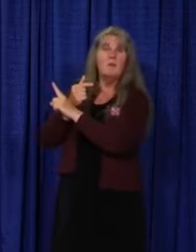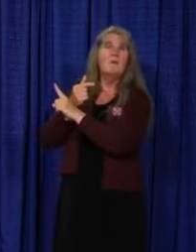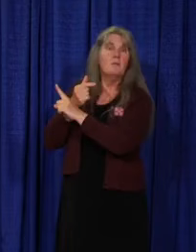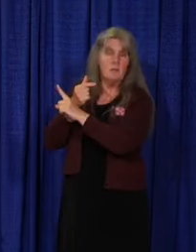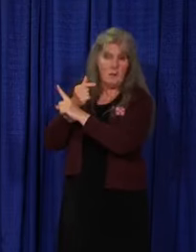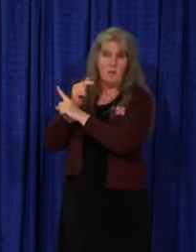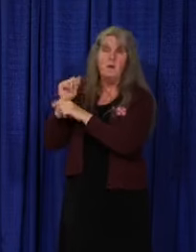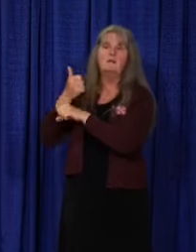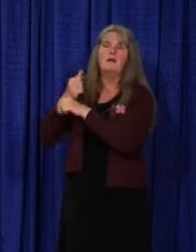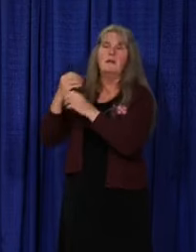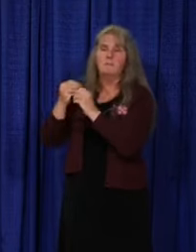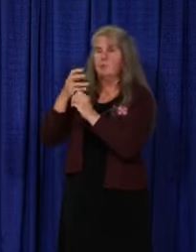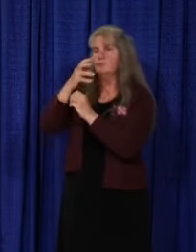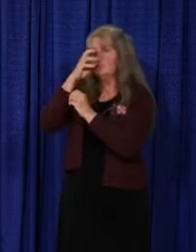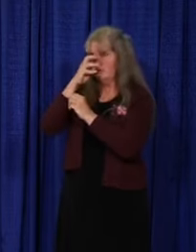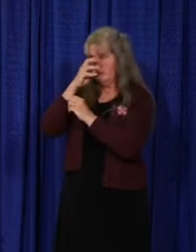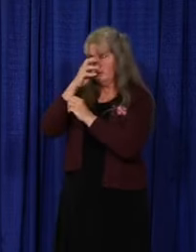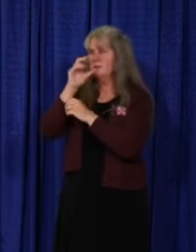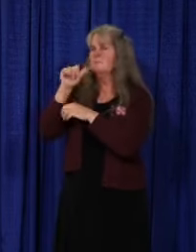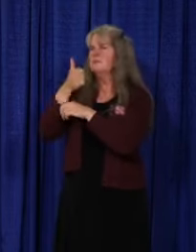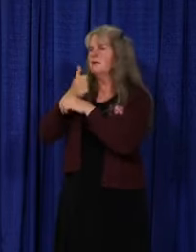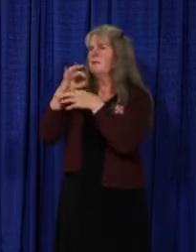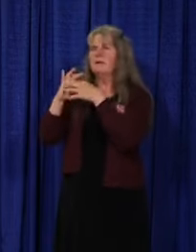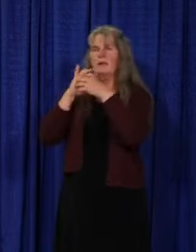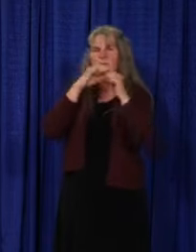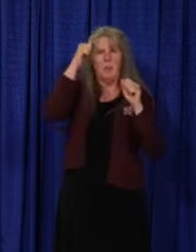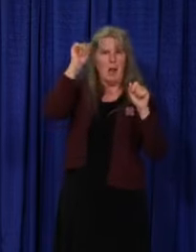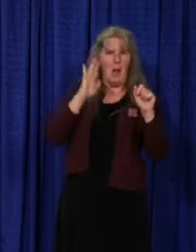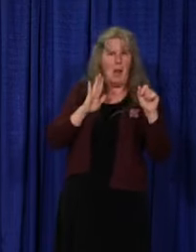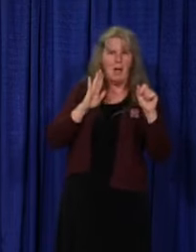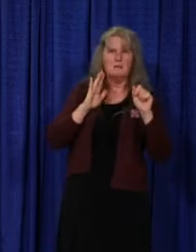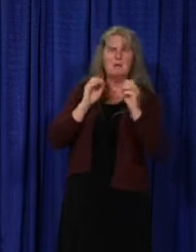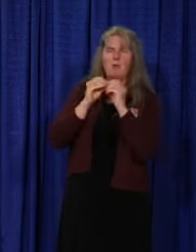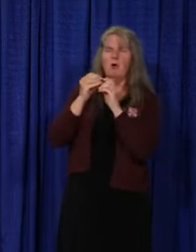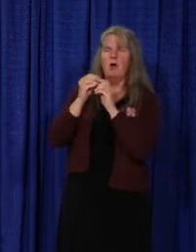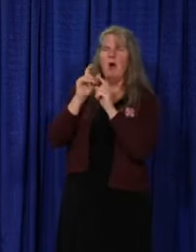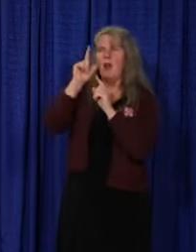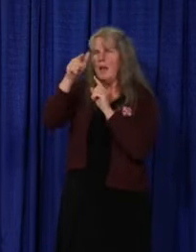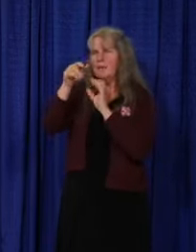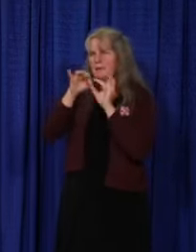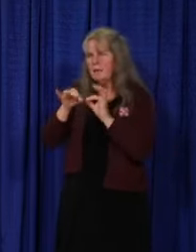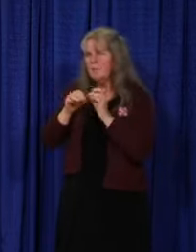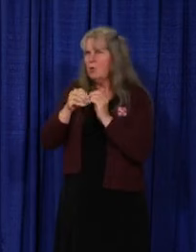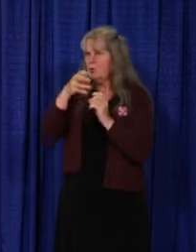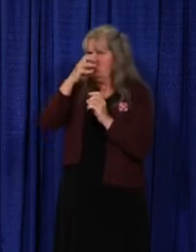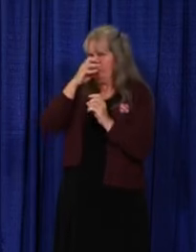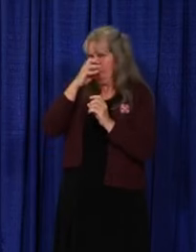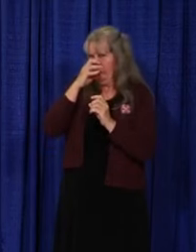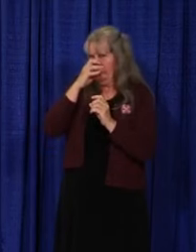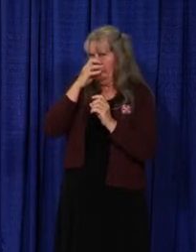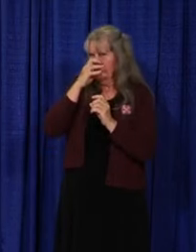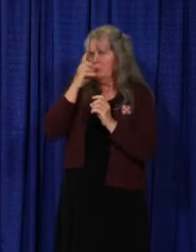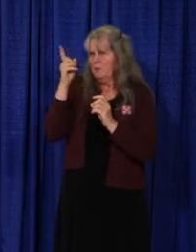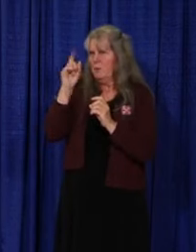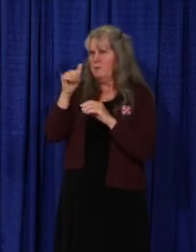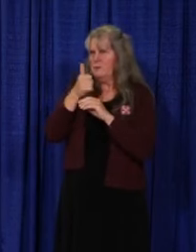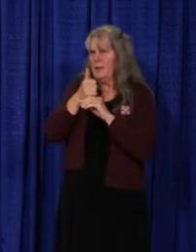Alaskan provisions, and more details to come on that, much more restrictive with a lens to